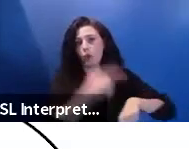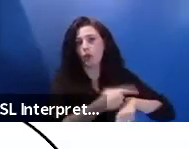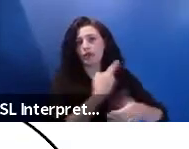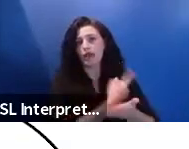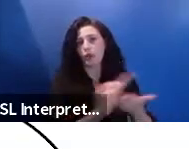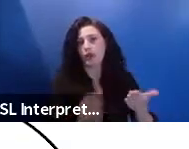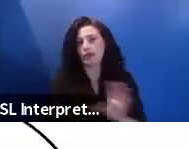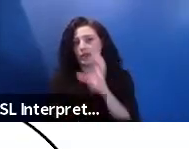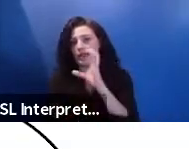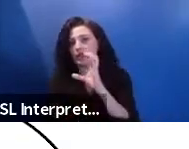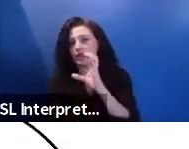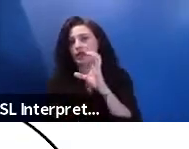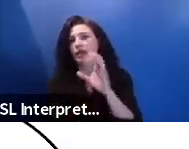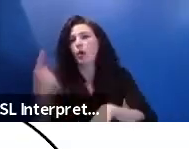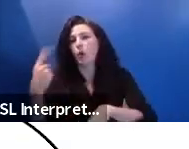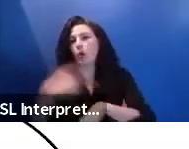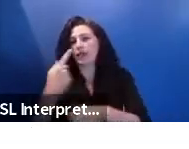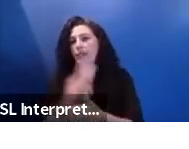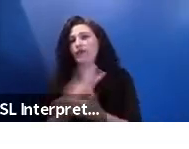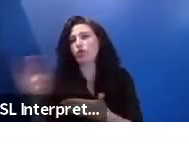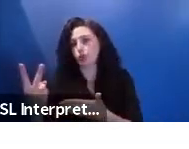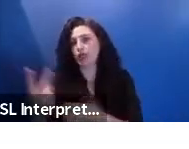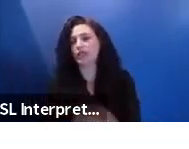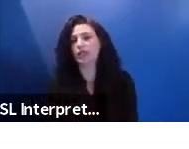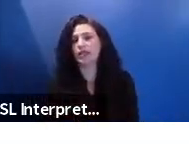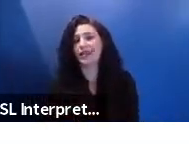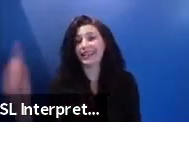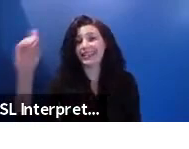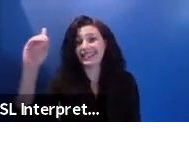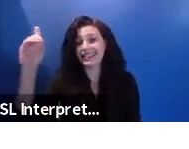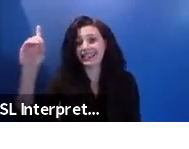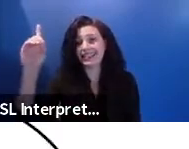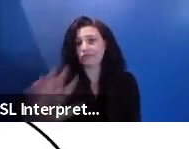Then we go on to zone D and zone D is really limited to people who work entirely remotely from the set.